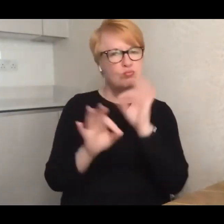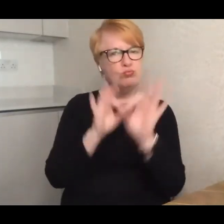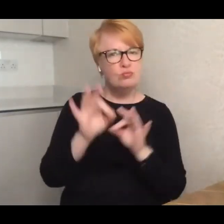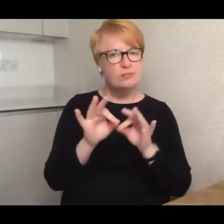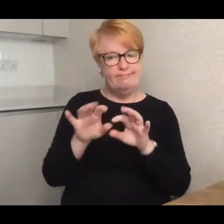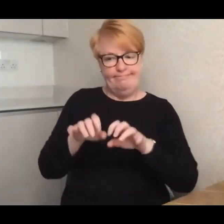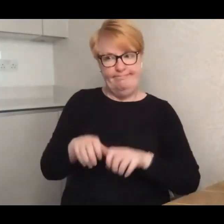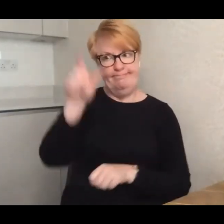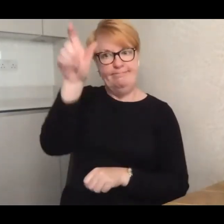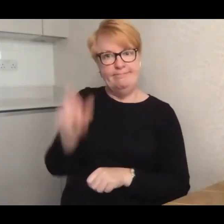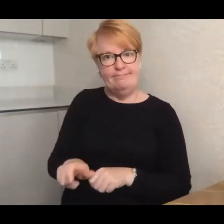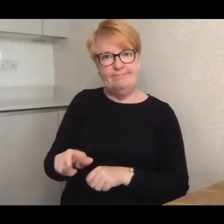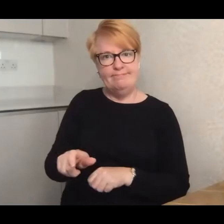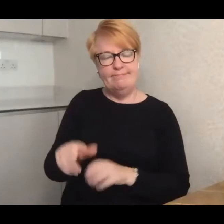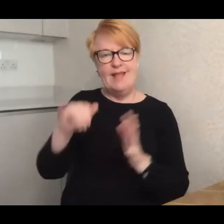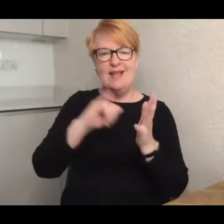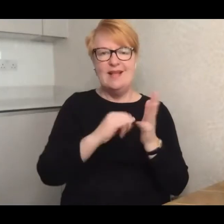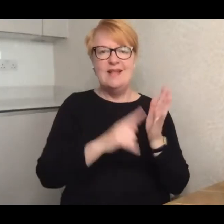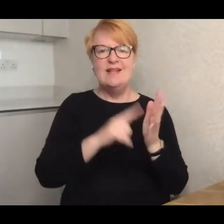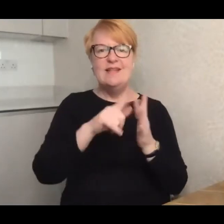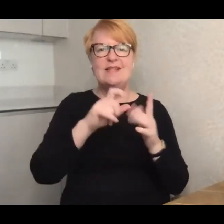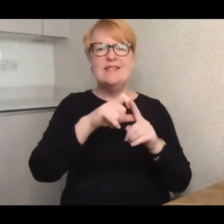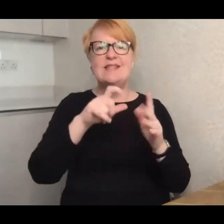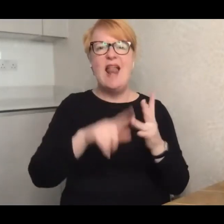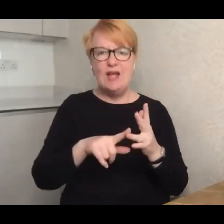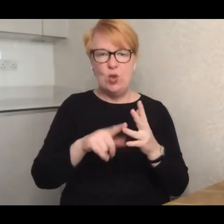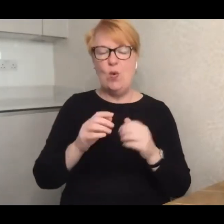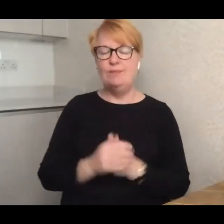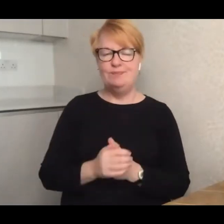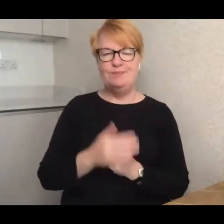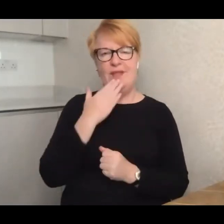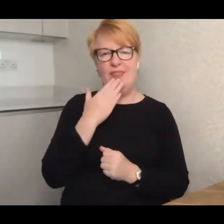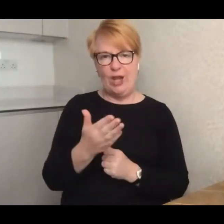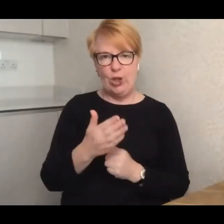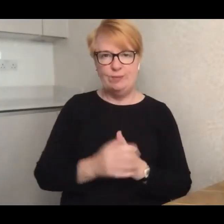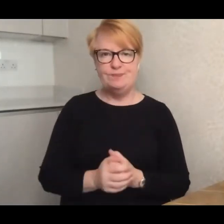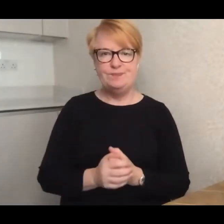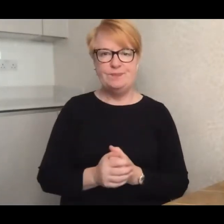So please do look at the Slido Q&A when you input your questions for the panel to review.